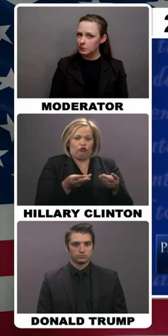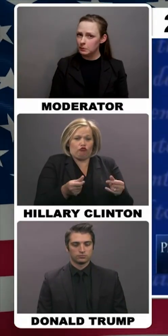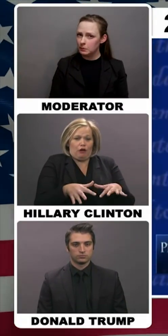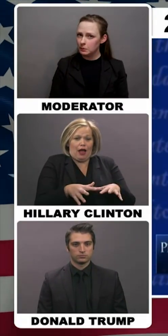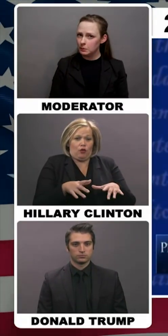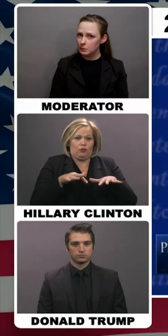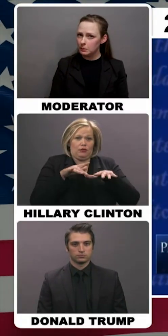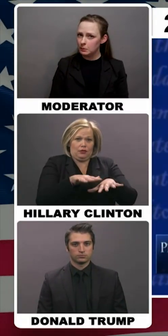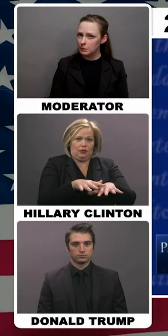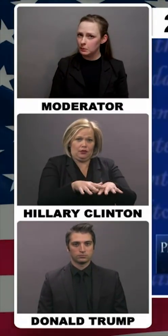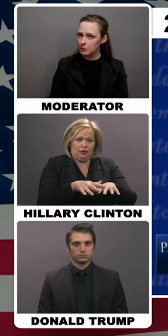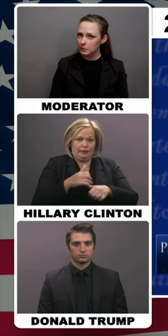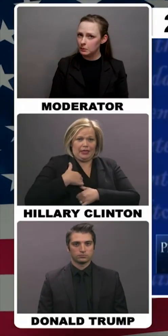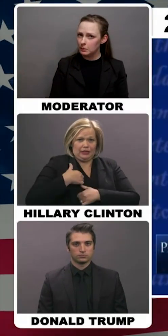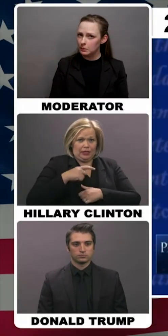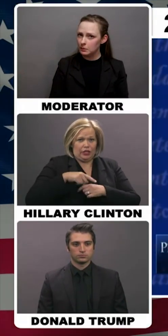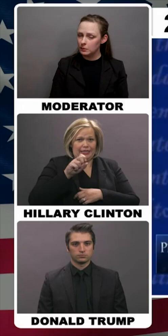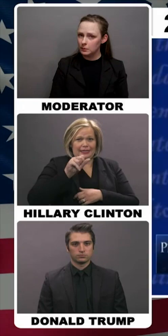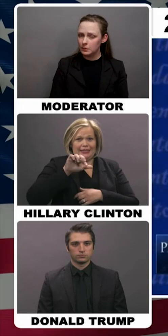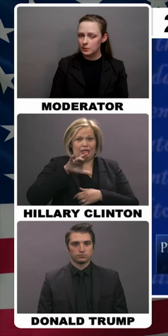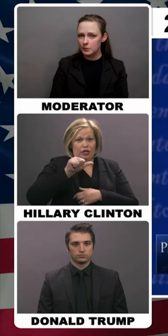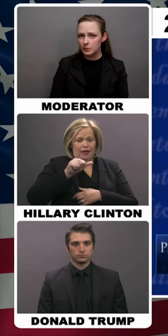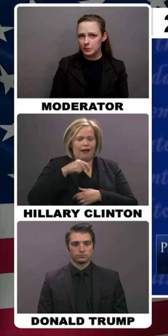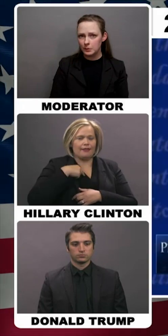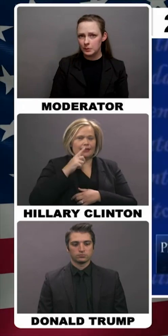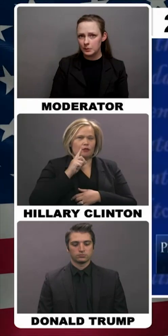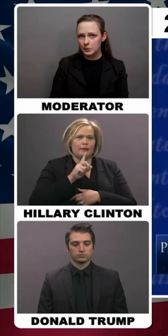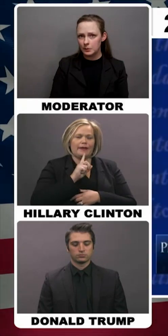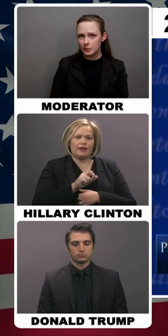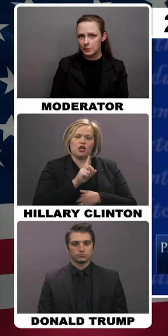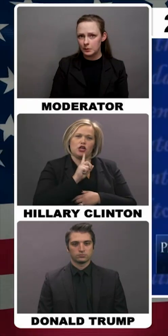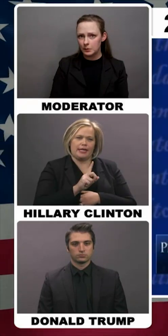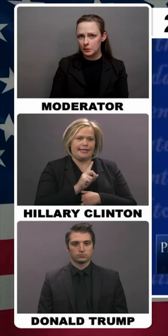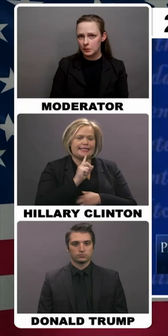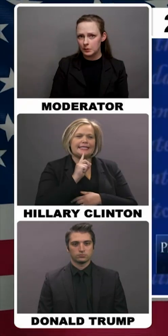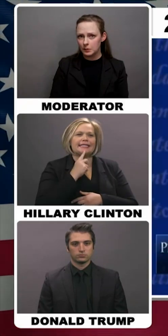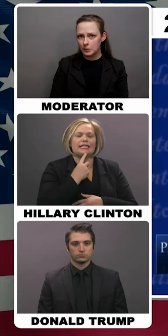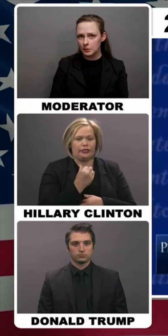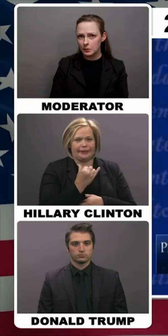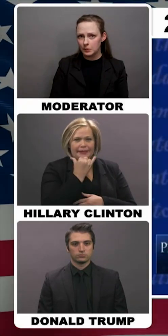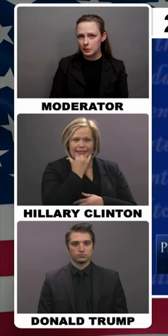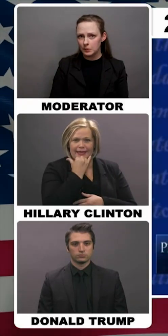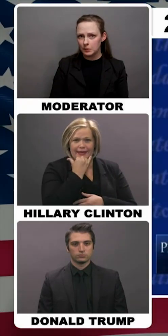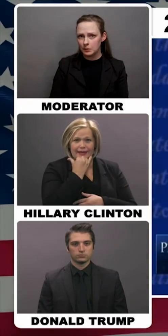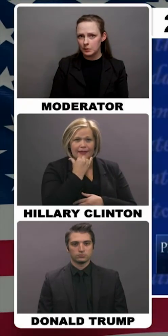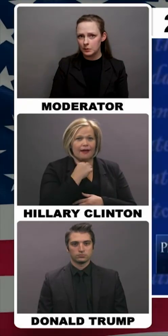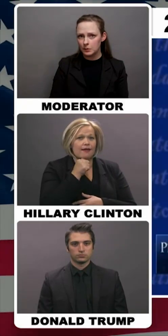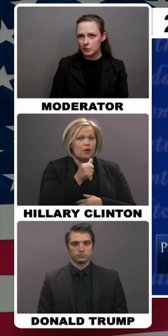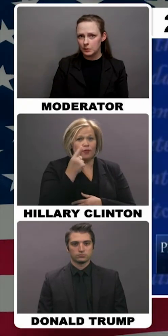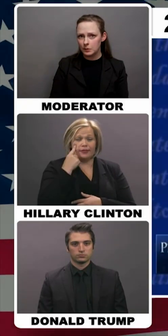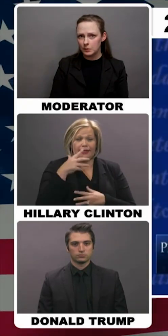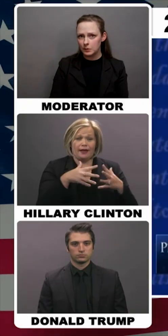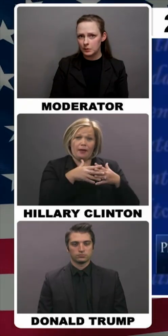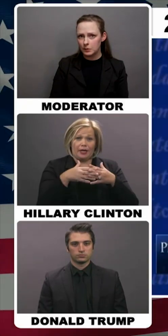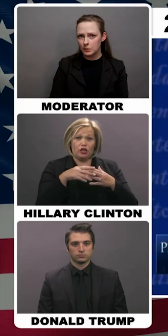I think that would be a very serious mistake. I don't think American troops should be, uh, holding